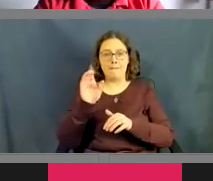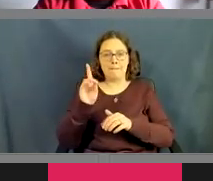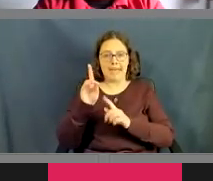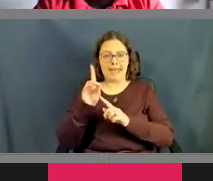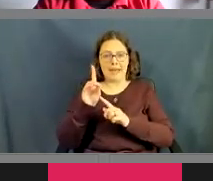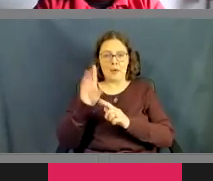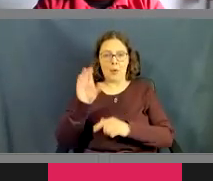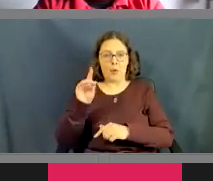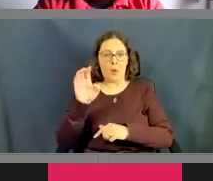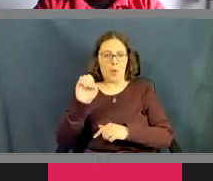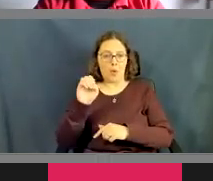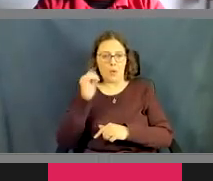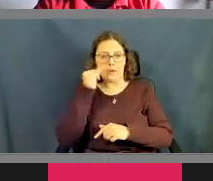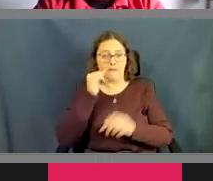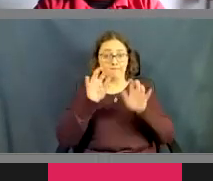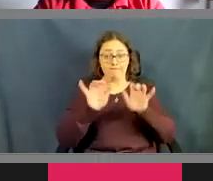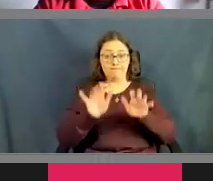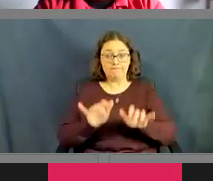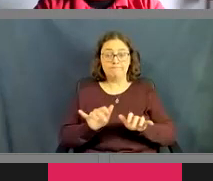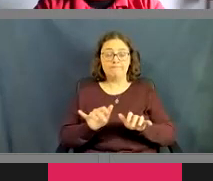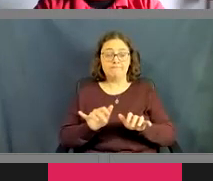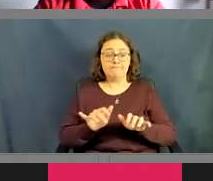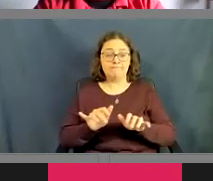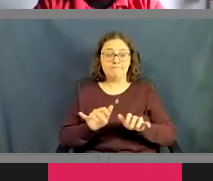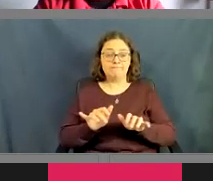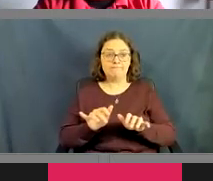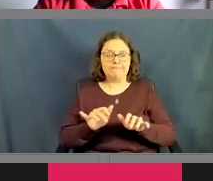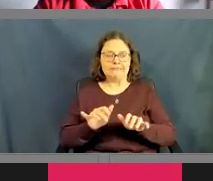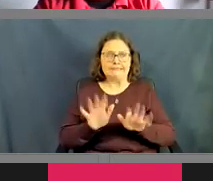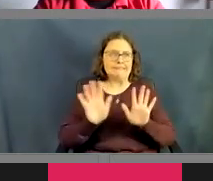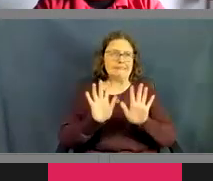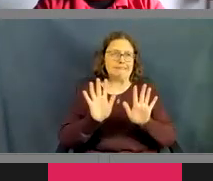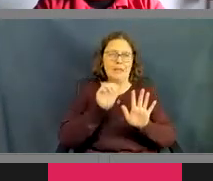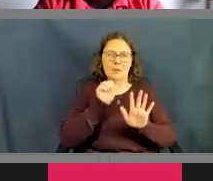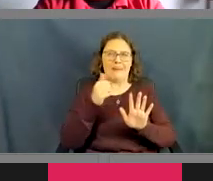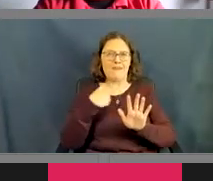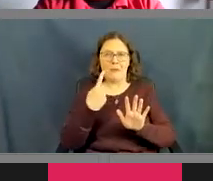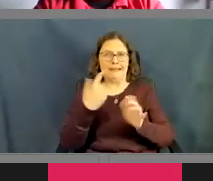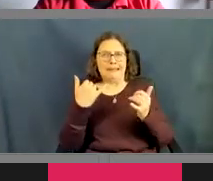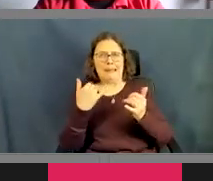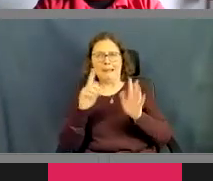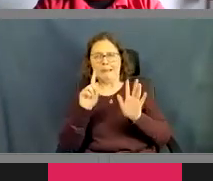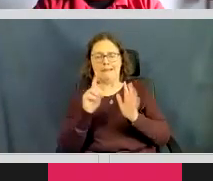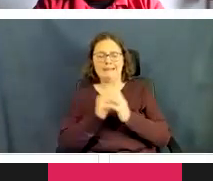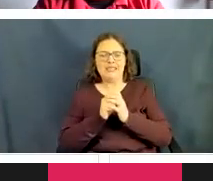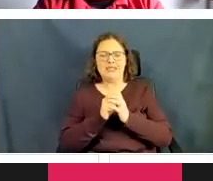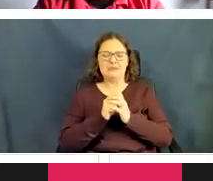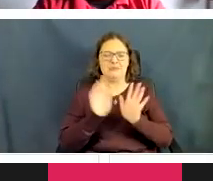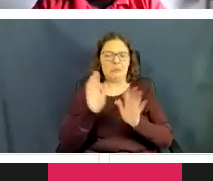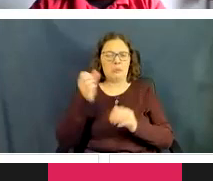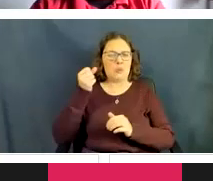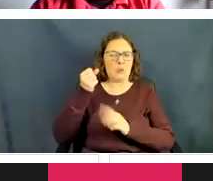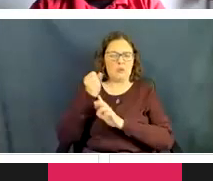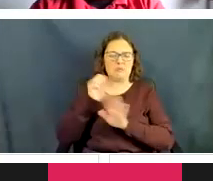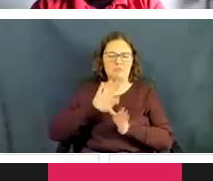First thing you do, is the publish button, to the left there are three dots where we